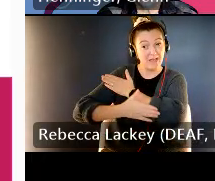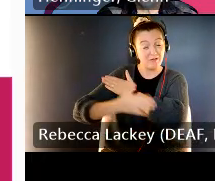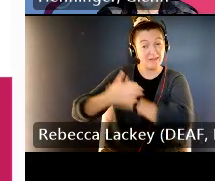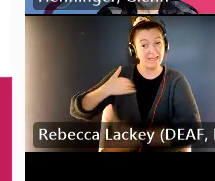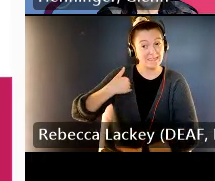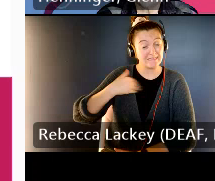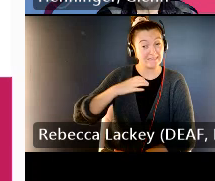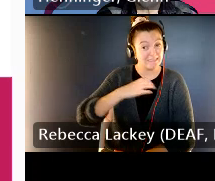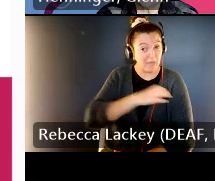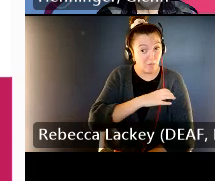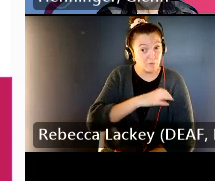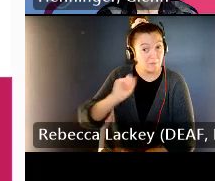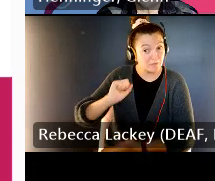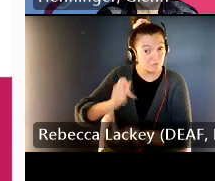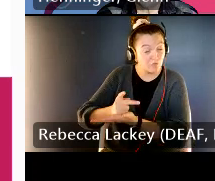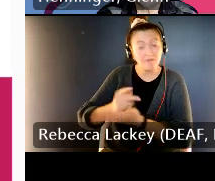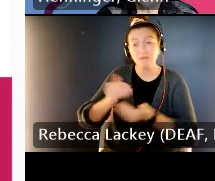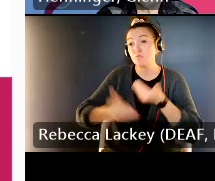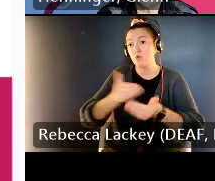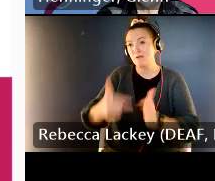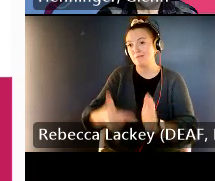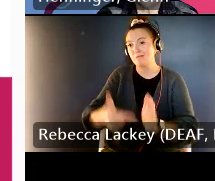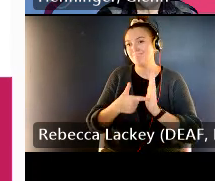That process takes several weeks.